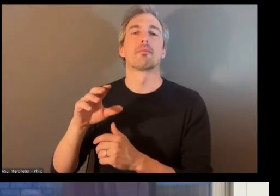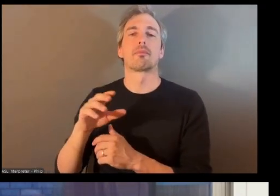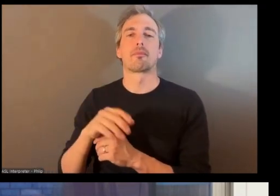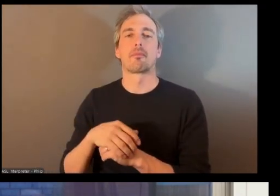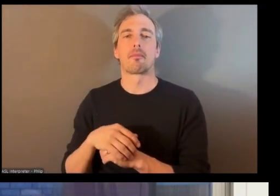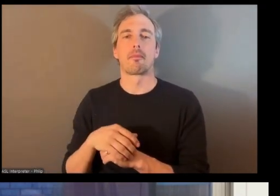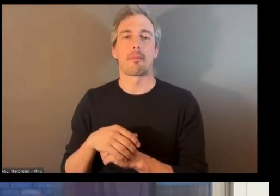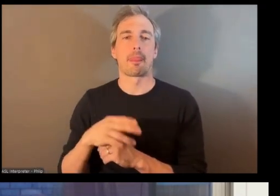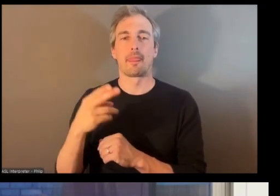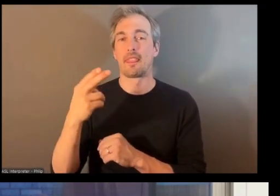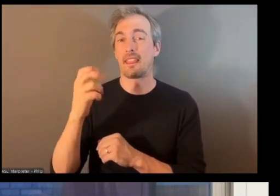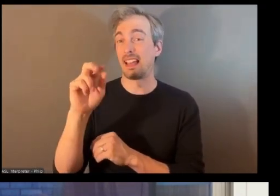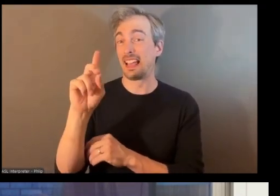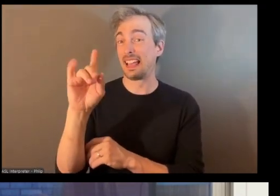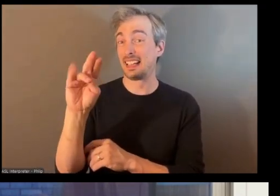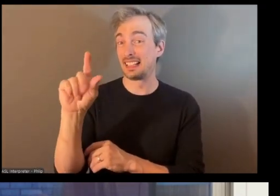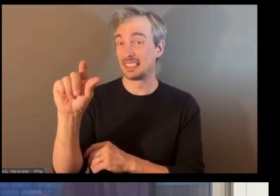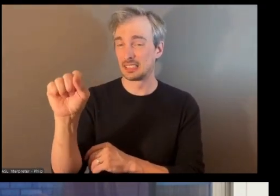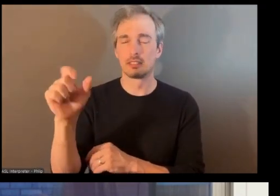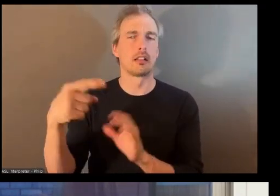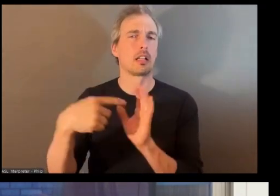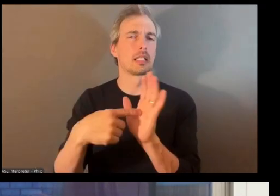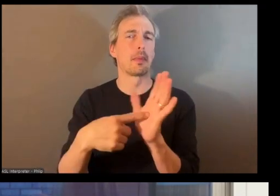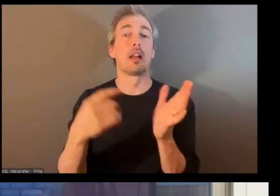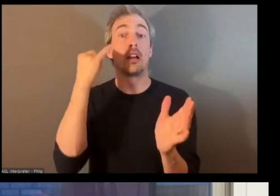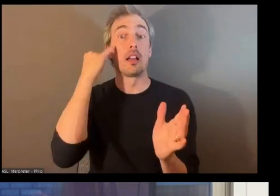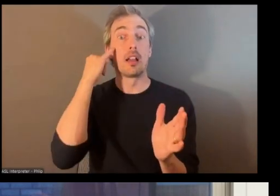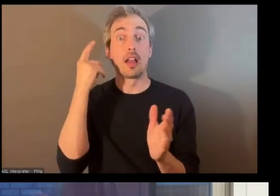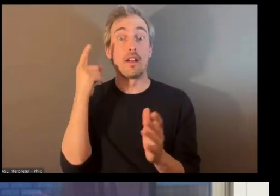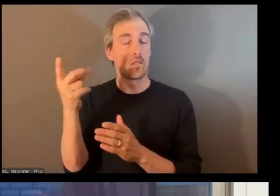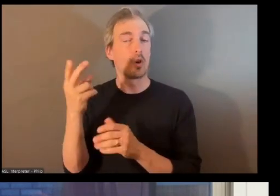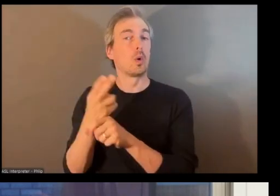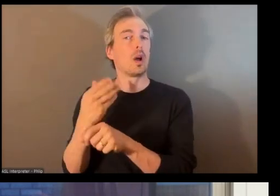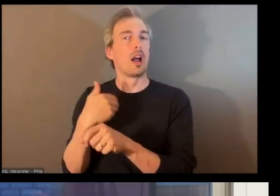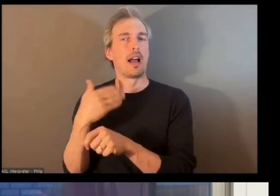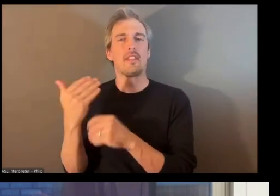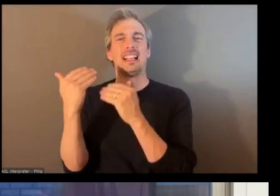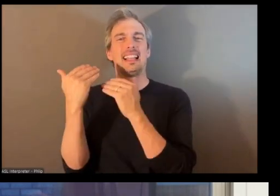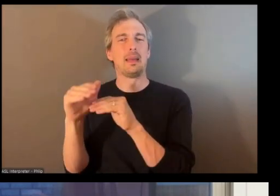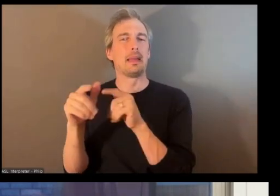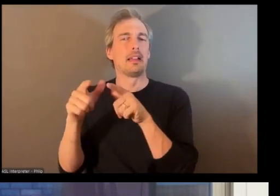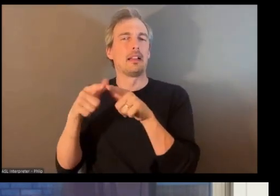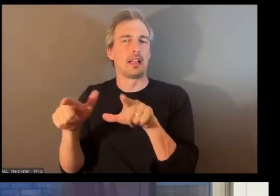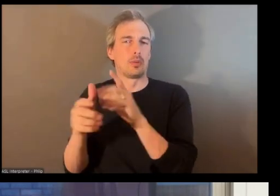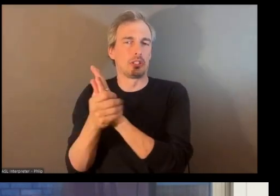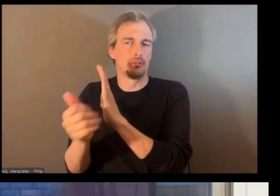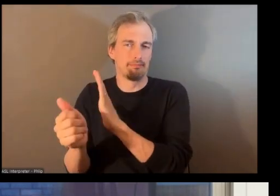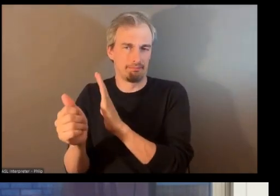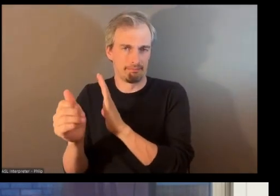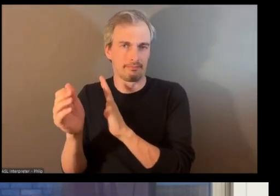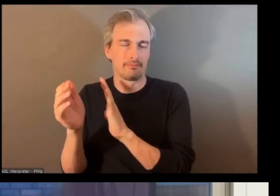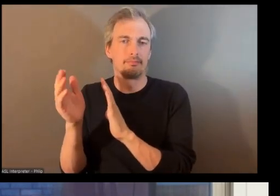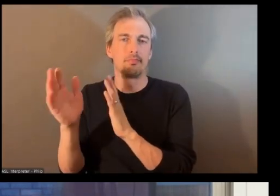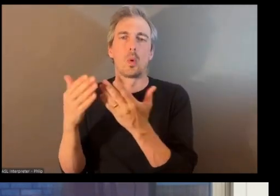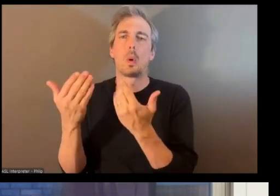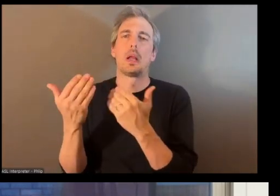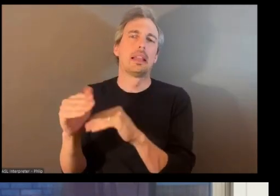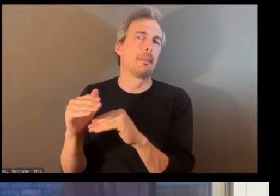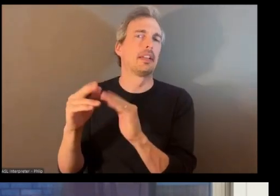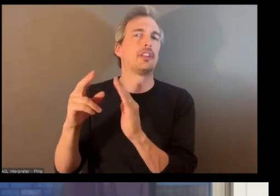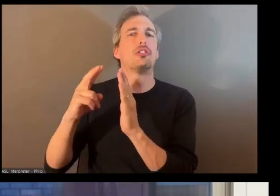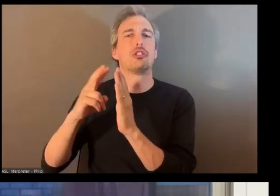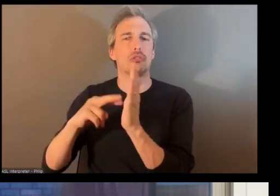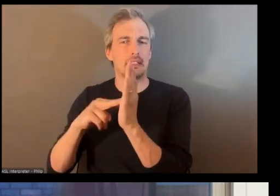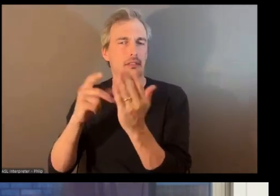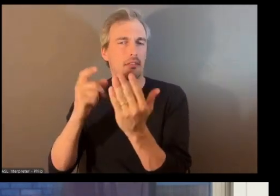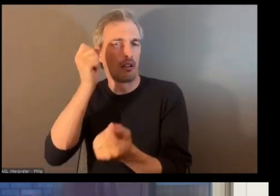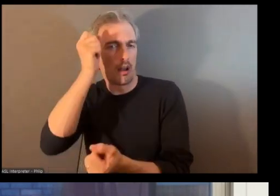language skills, or like... Limited reading comprehension, you don't want to